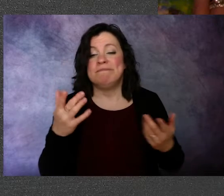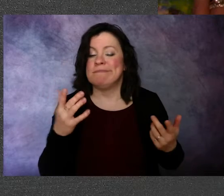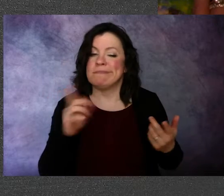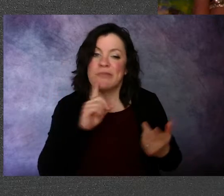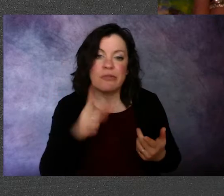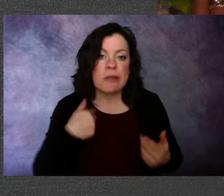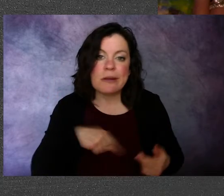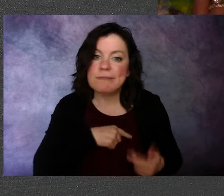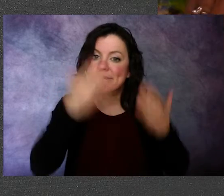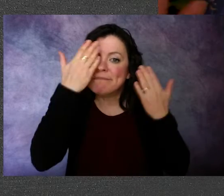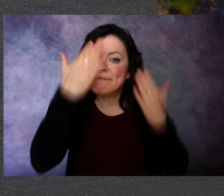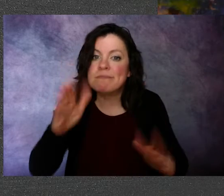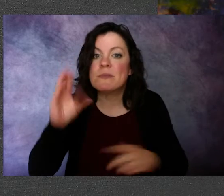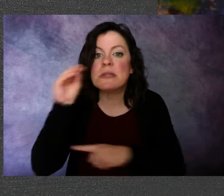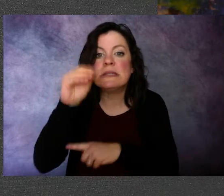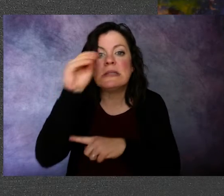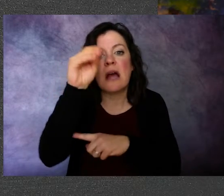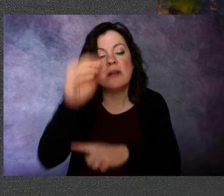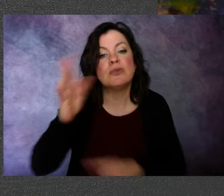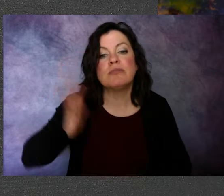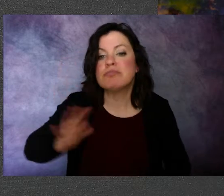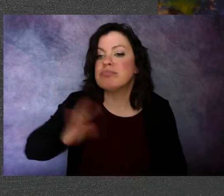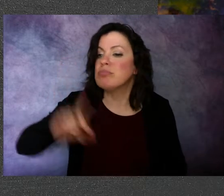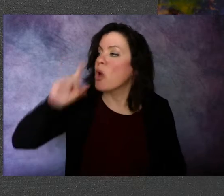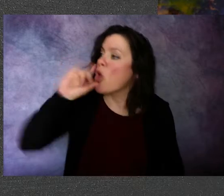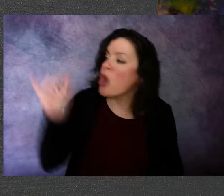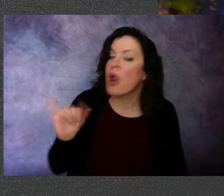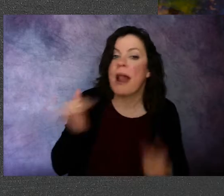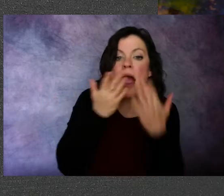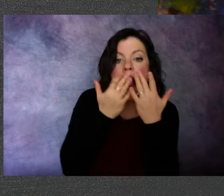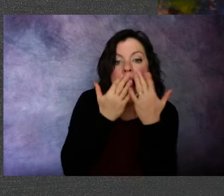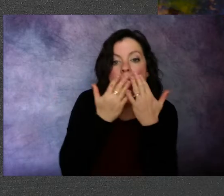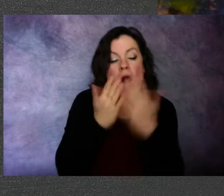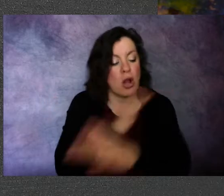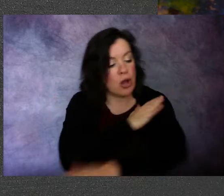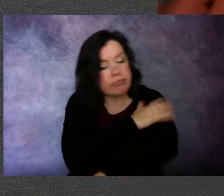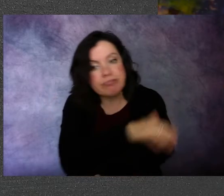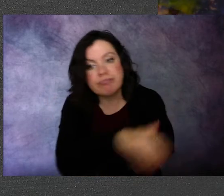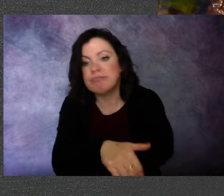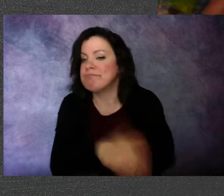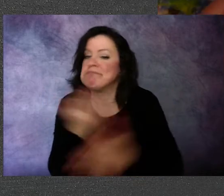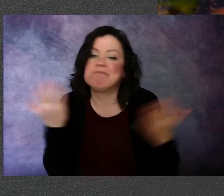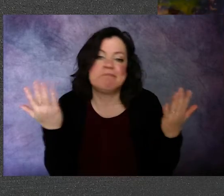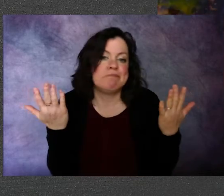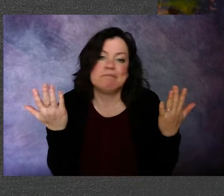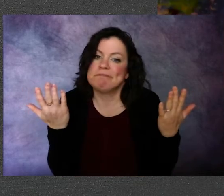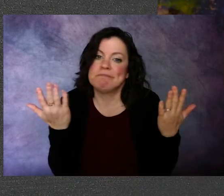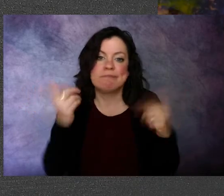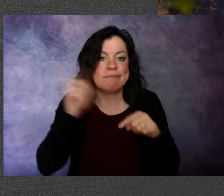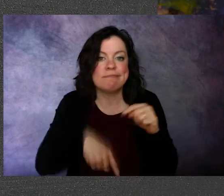what color dinosaurs were, so you can make them any color you want. If you want to do stripes on your dinosaur,